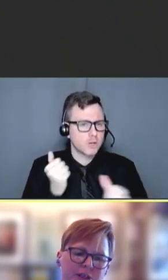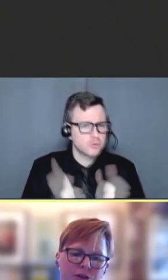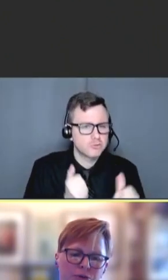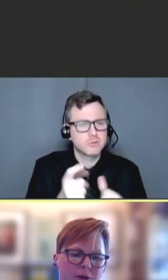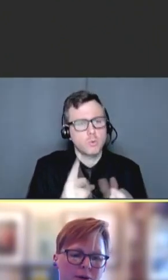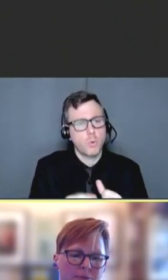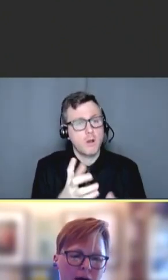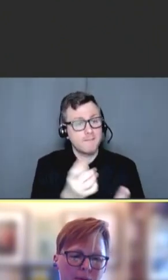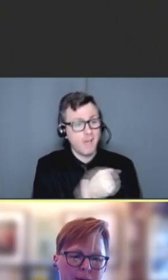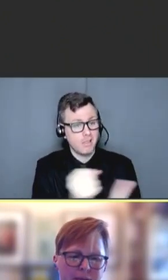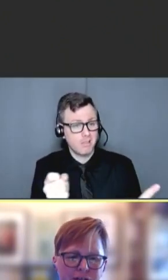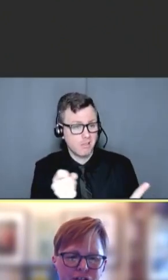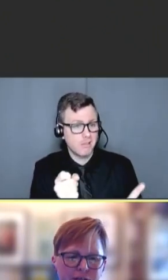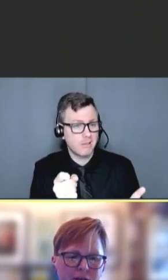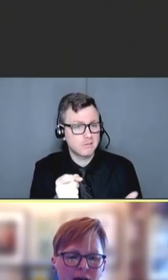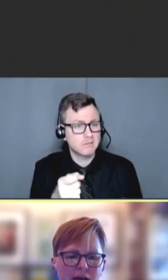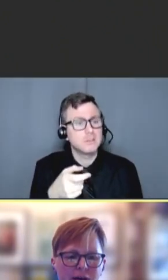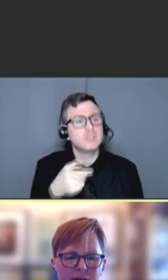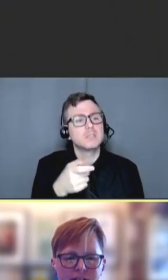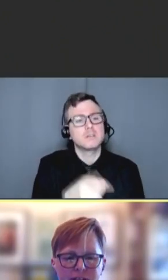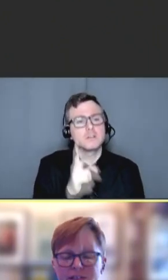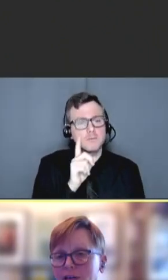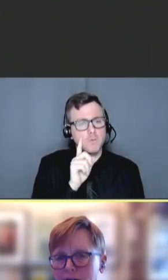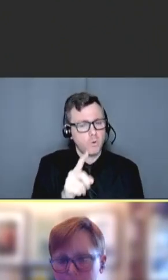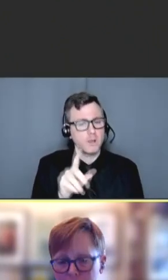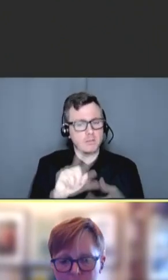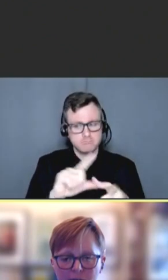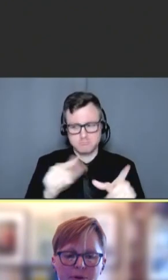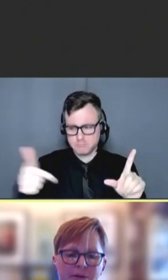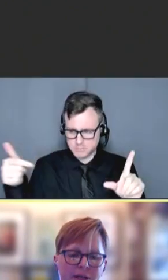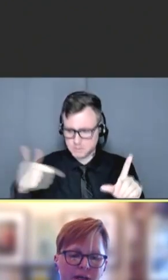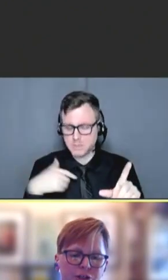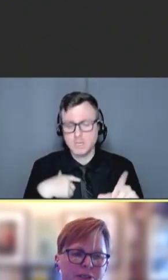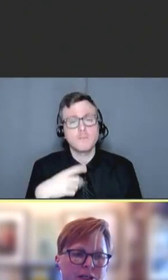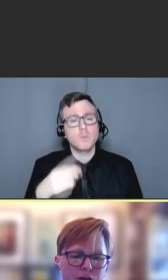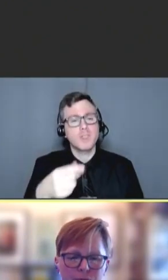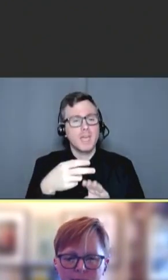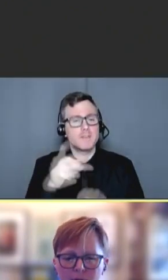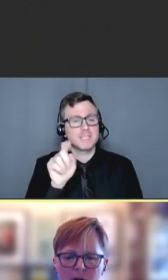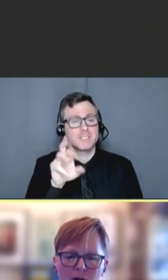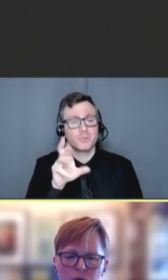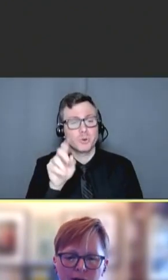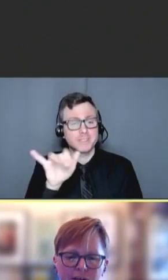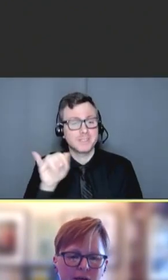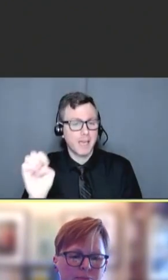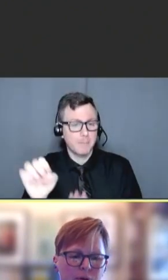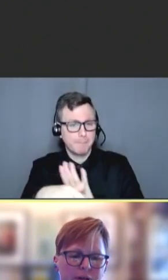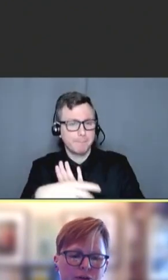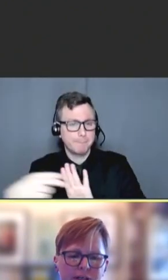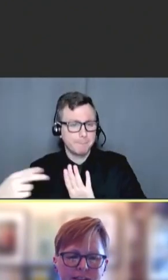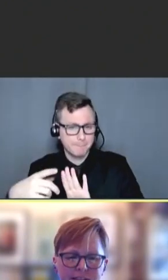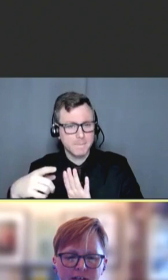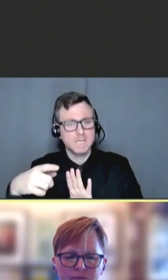the LGBTQ population. There is a stereotype that LGBTQ people are wealthy, but when you